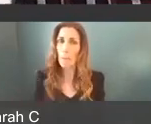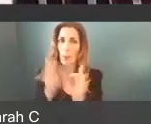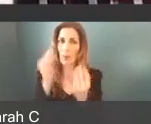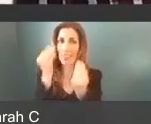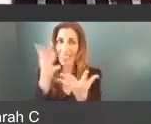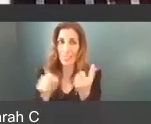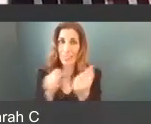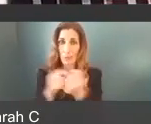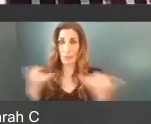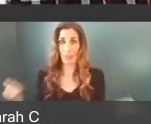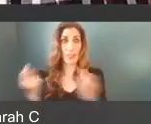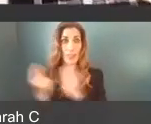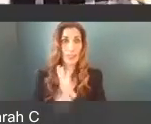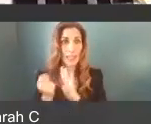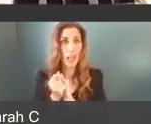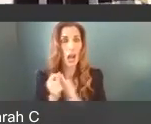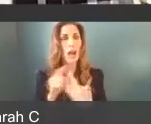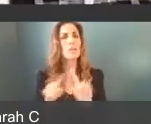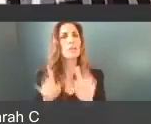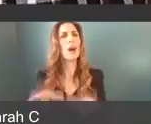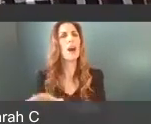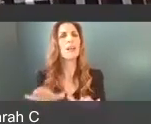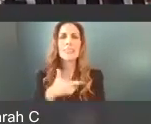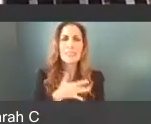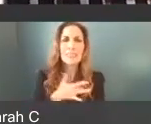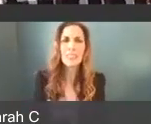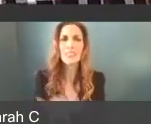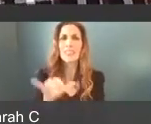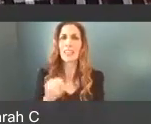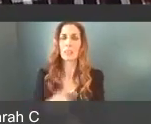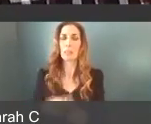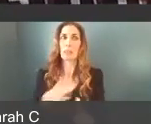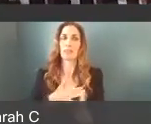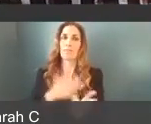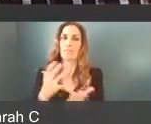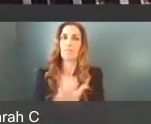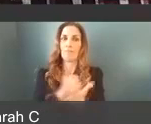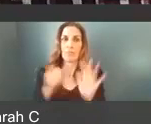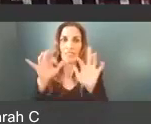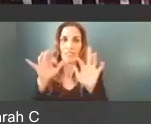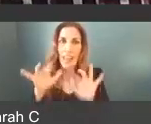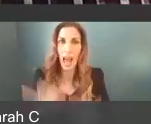but I just really ask you to fill this out. This is the way that we can make sure that we don't